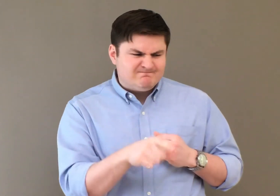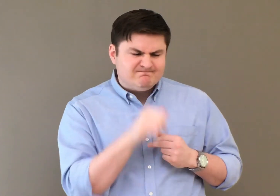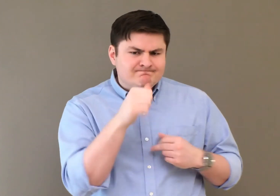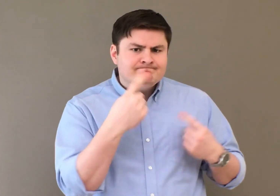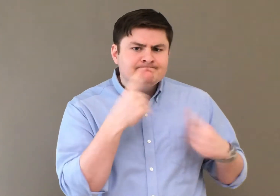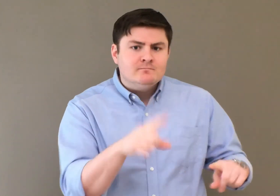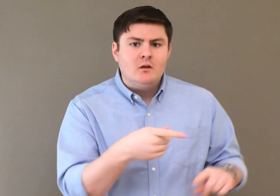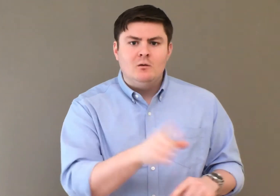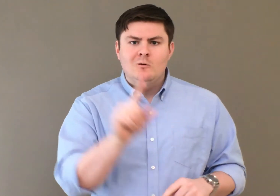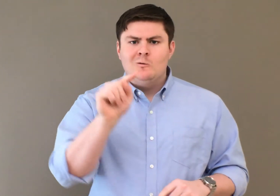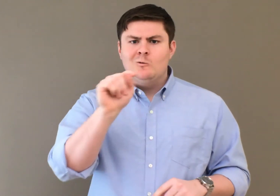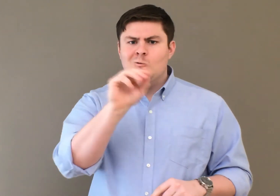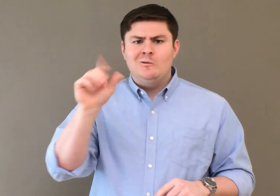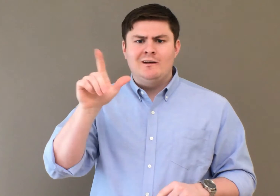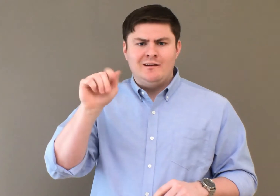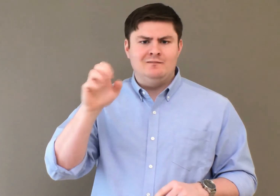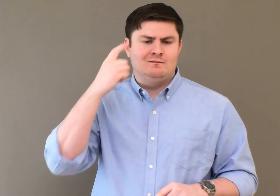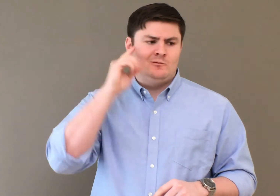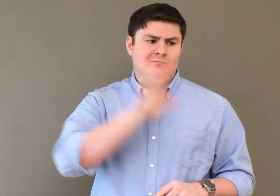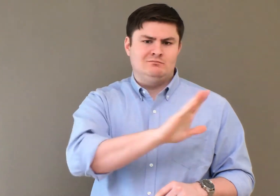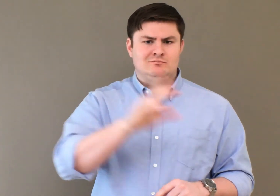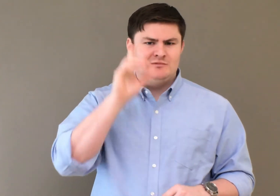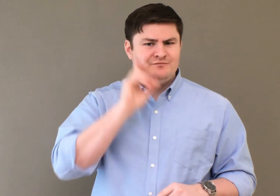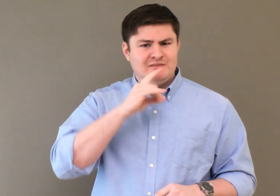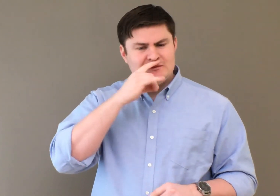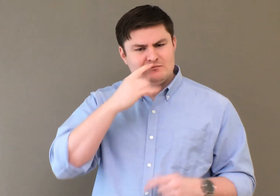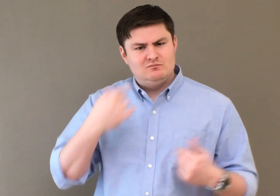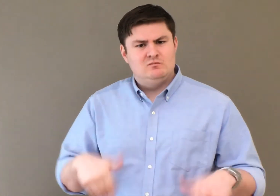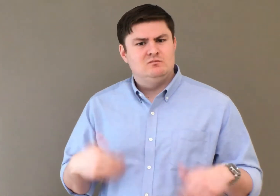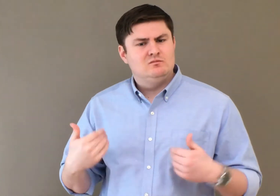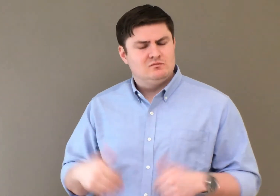Often by the time you realize that you need an intervention for that child it’s too